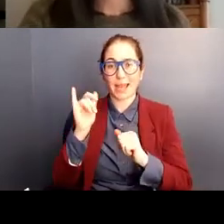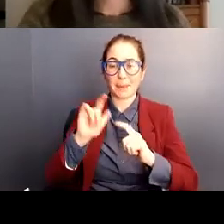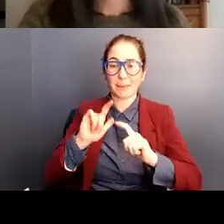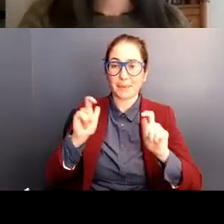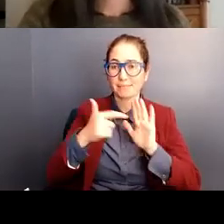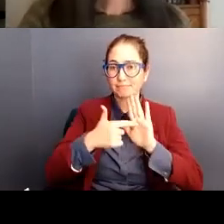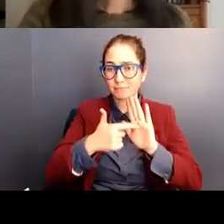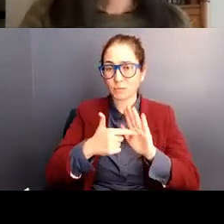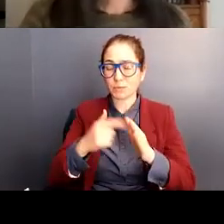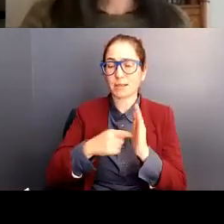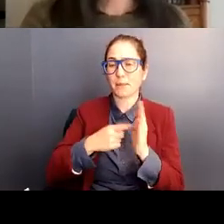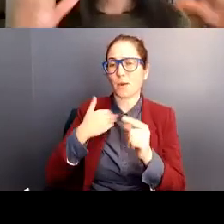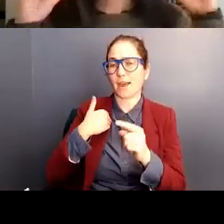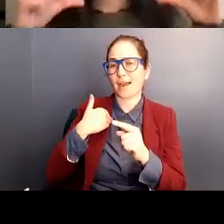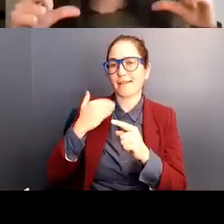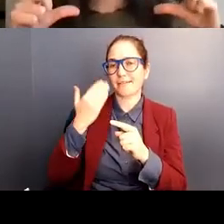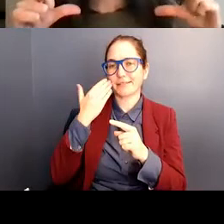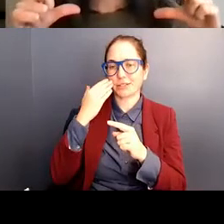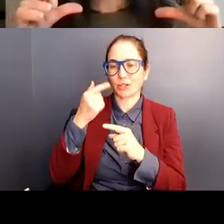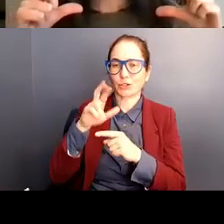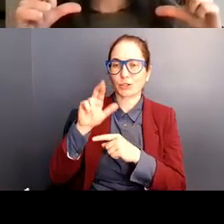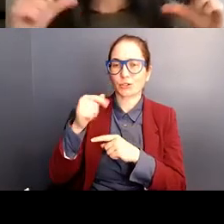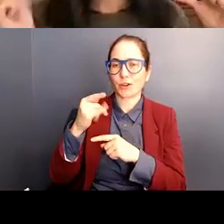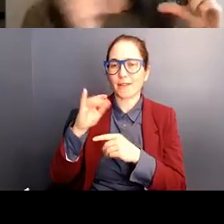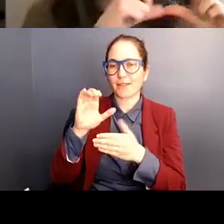designer that might design a logo for the event. So it will have